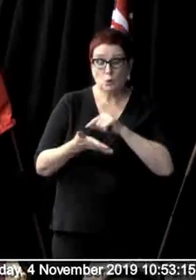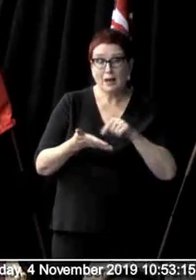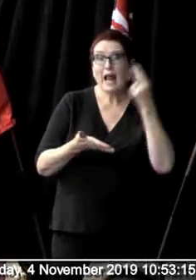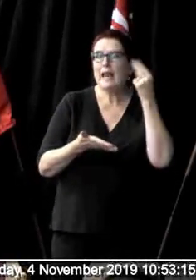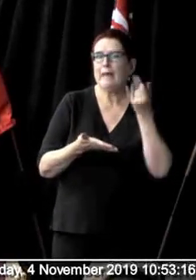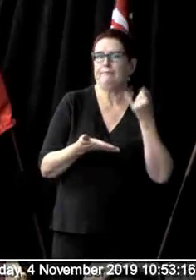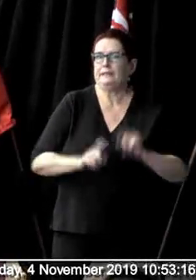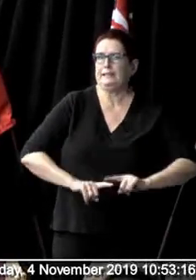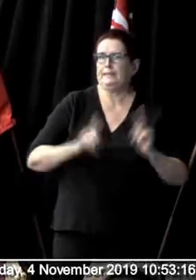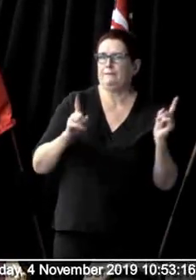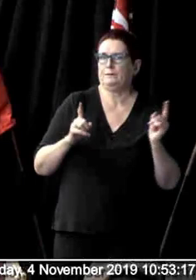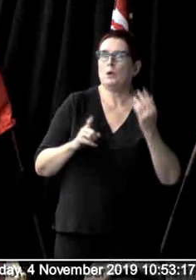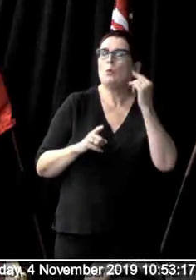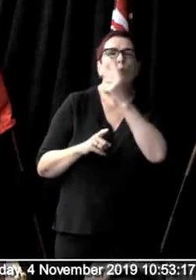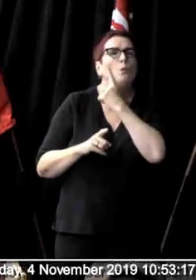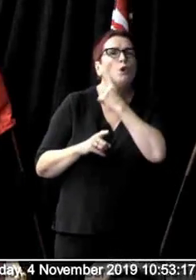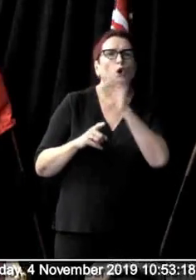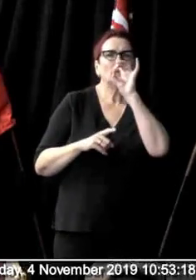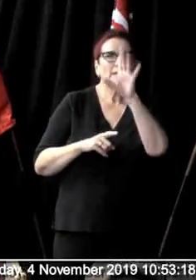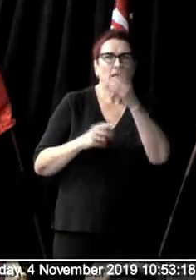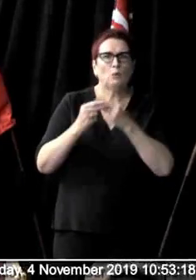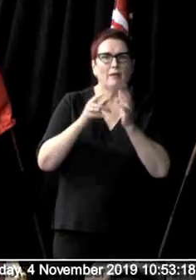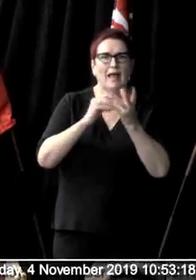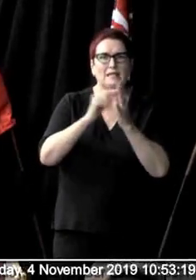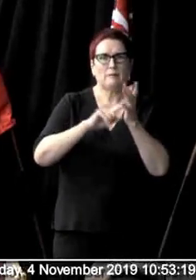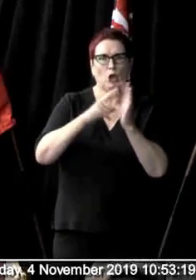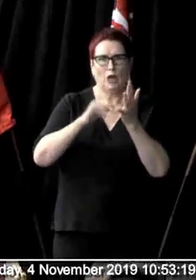Charlotte is a 10-year-old student with Asperger’s syndrome who recently withdrew